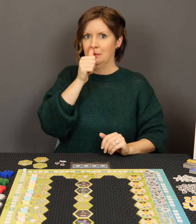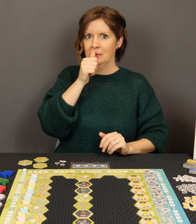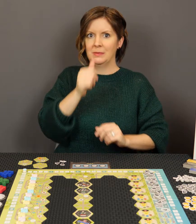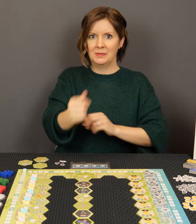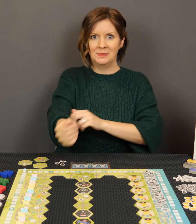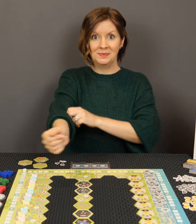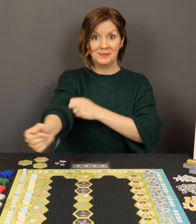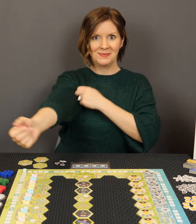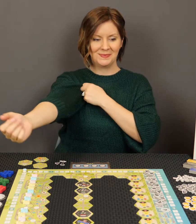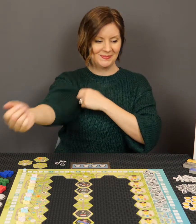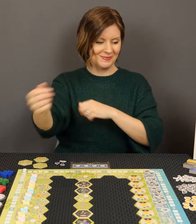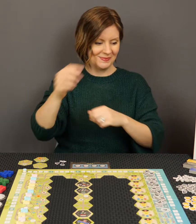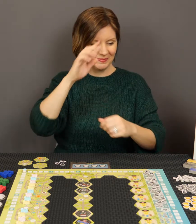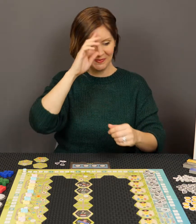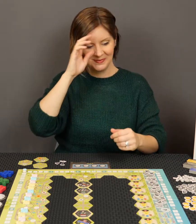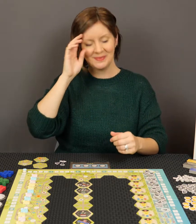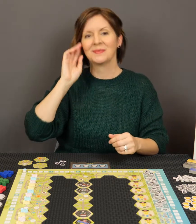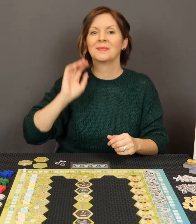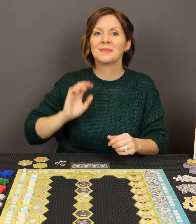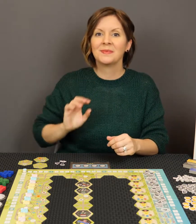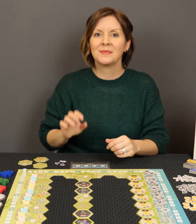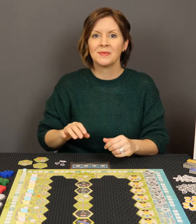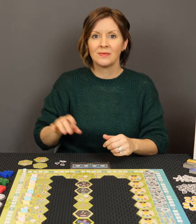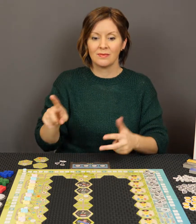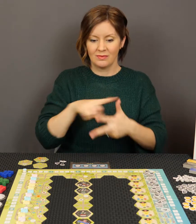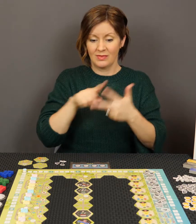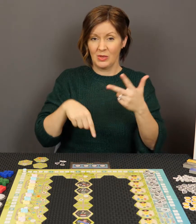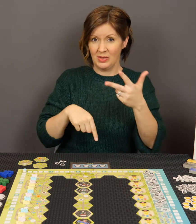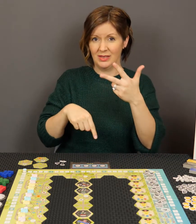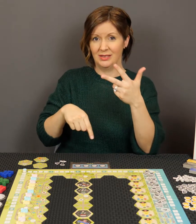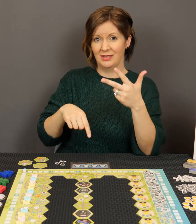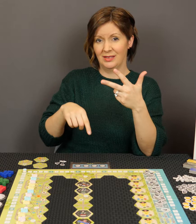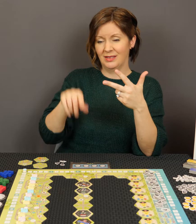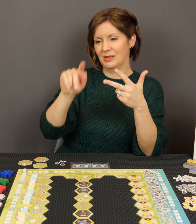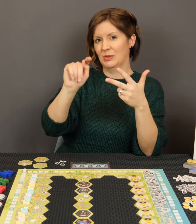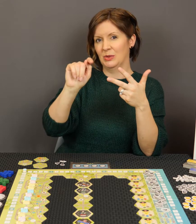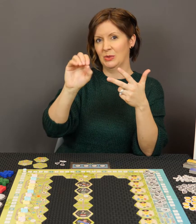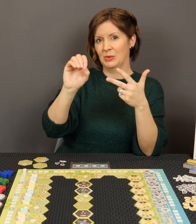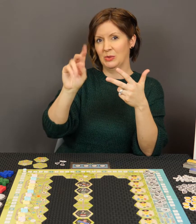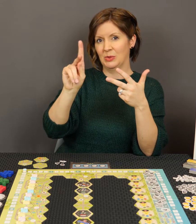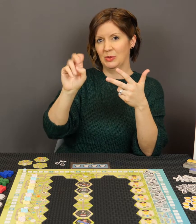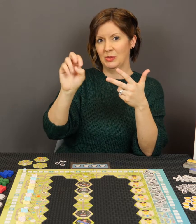Keep that a secret.